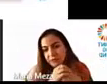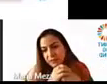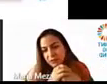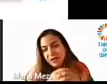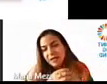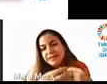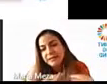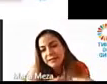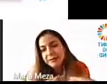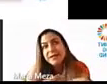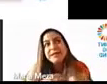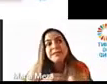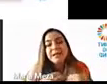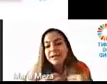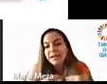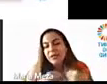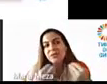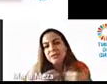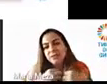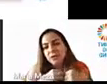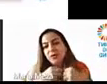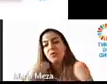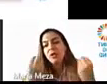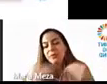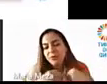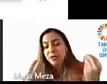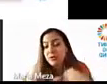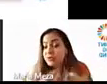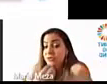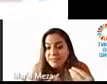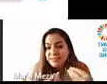community that hopefully the initiative has been created has been forged with the support of some others